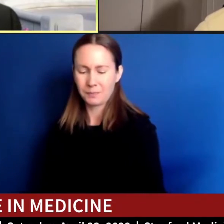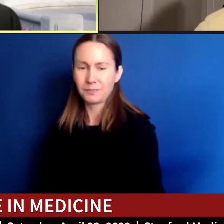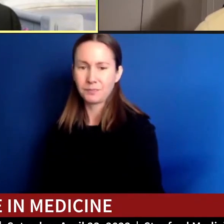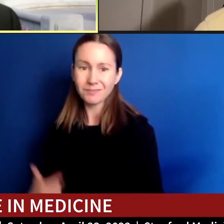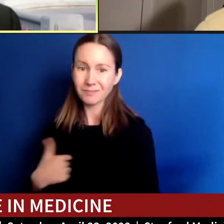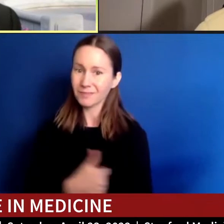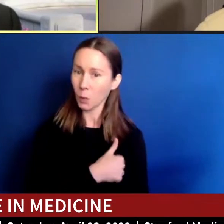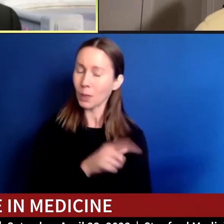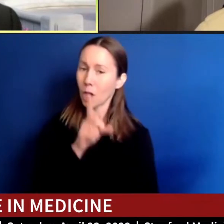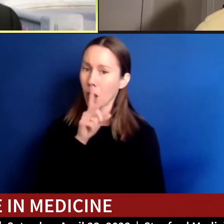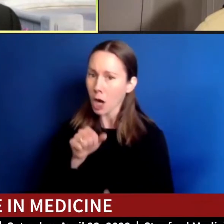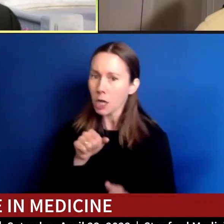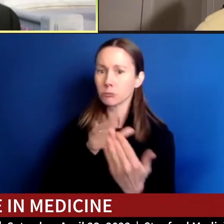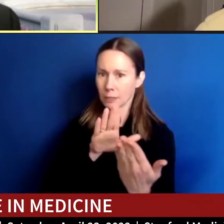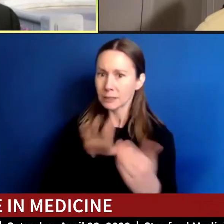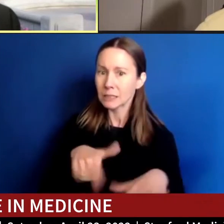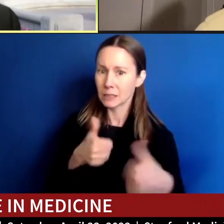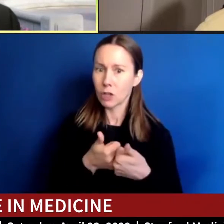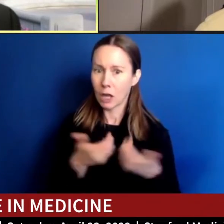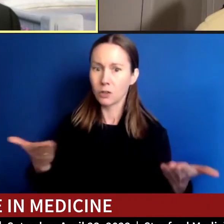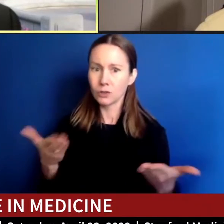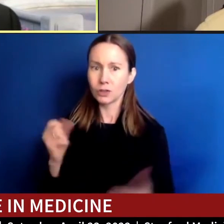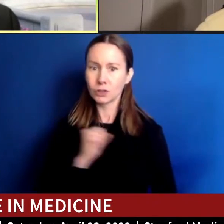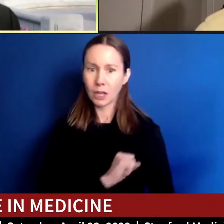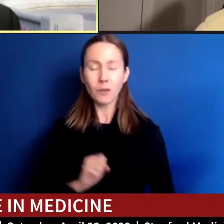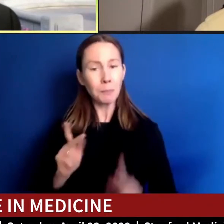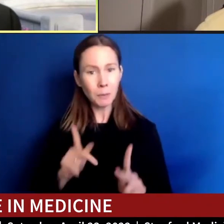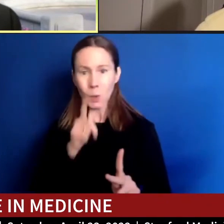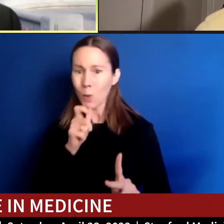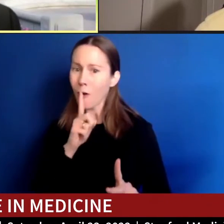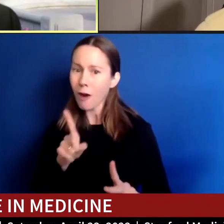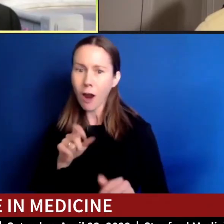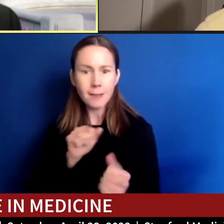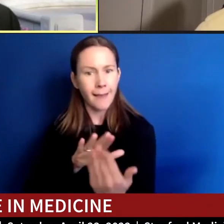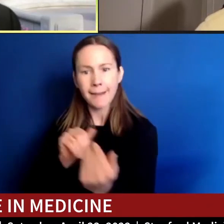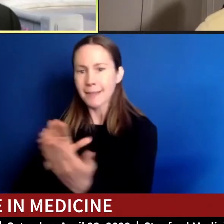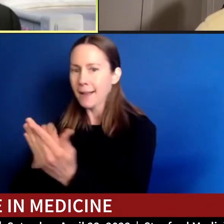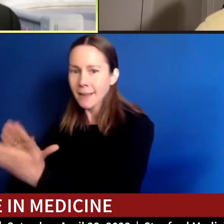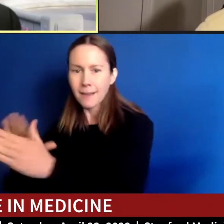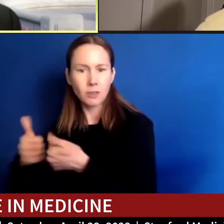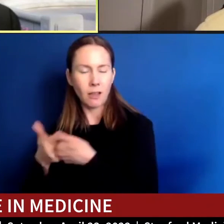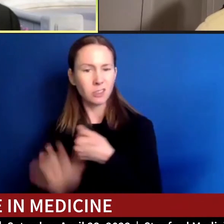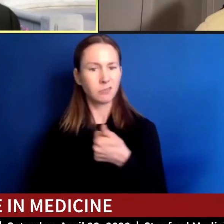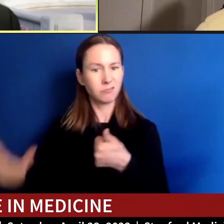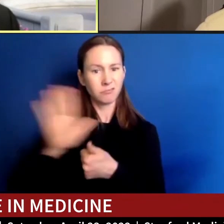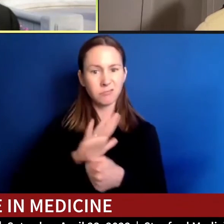Stanford. There are people who are attacking it nationwide. I think this is a huge priority.